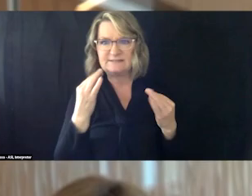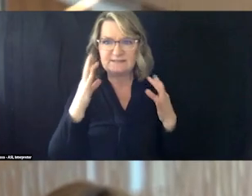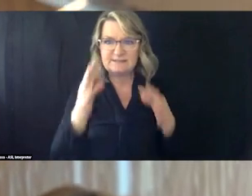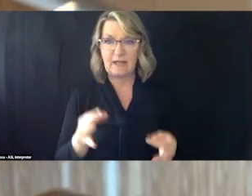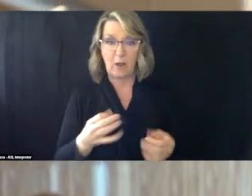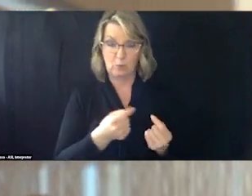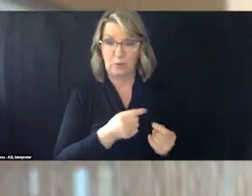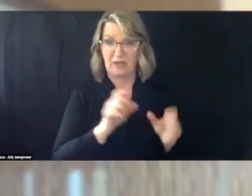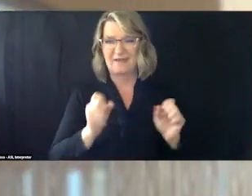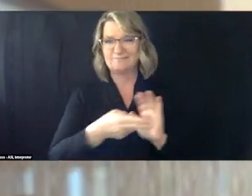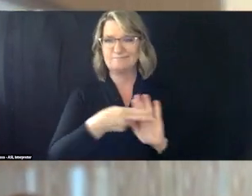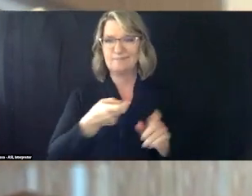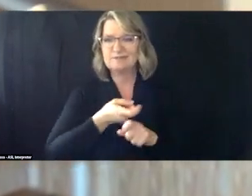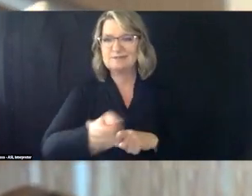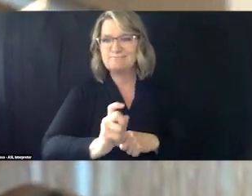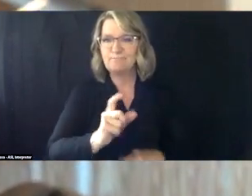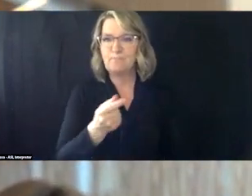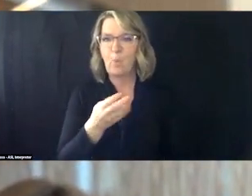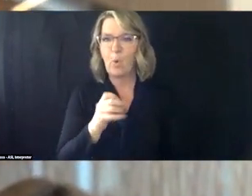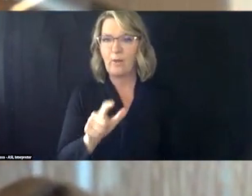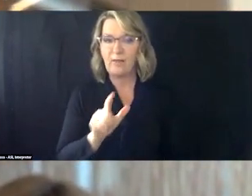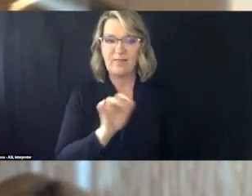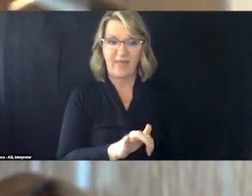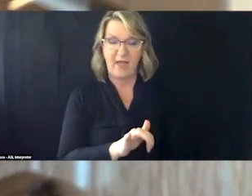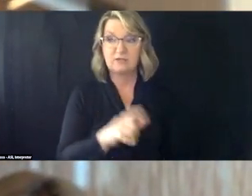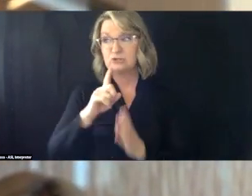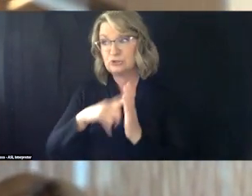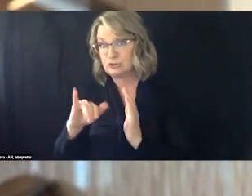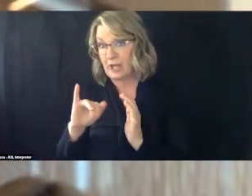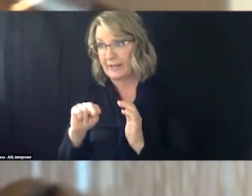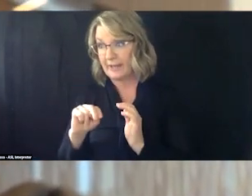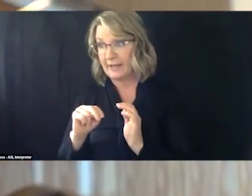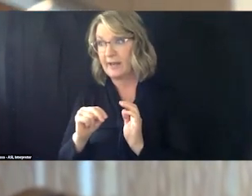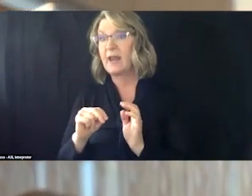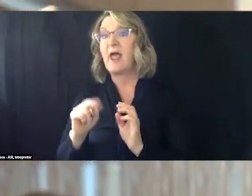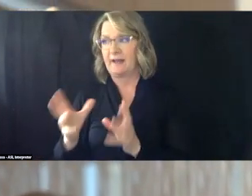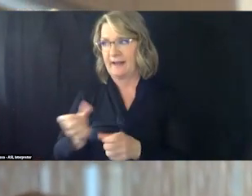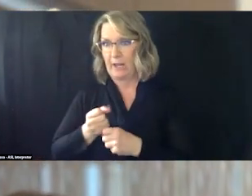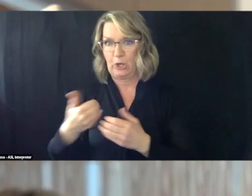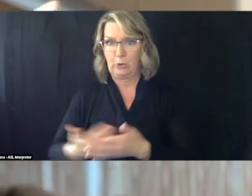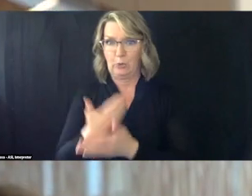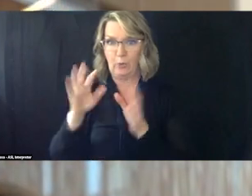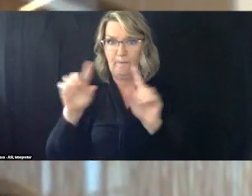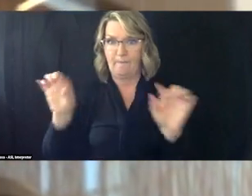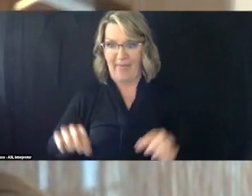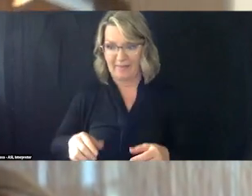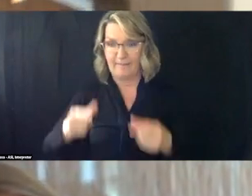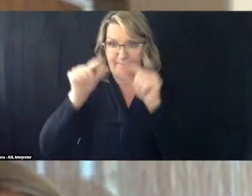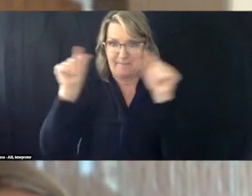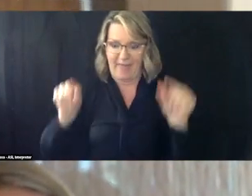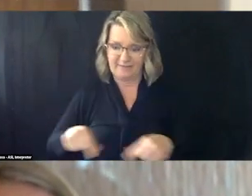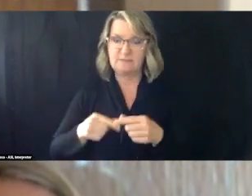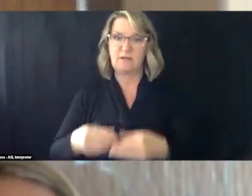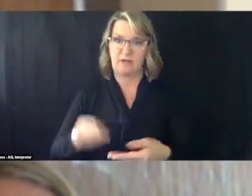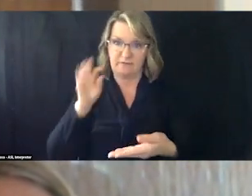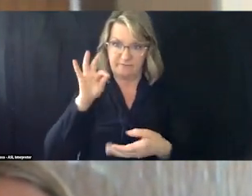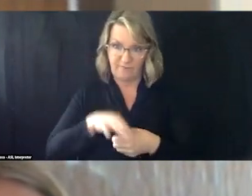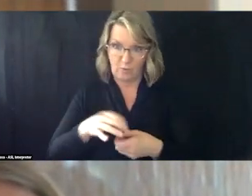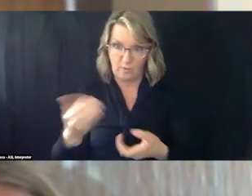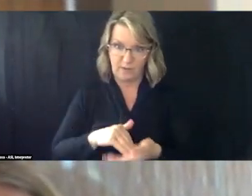voter can spoil this ballot check in and then vote a new ballot that can be read by the tabulator or